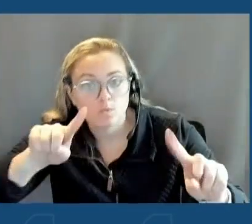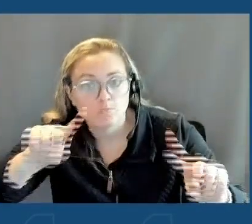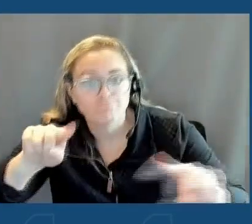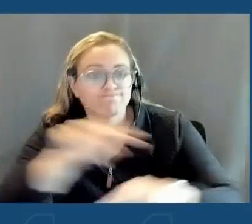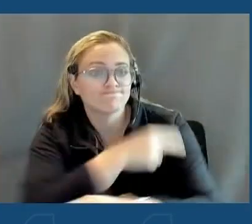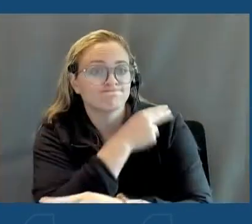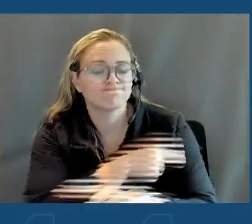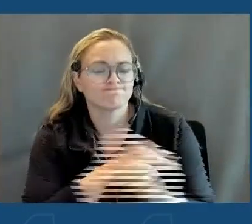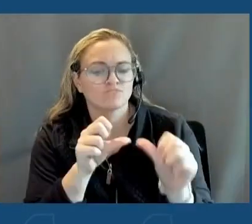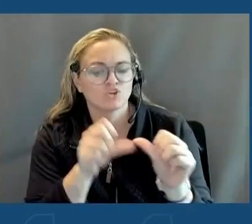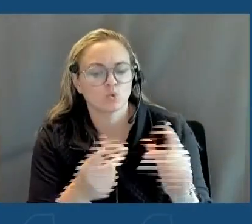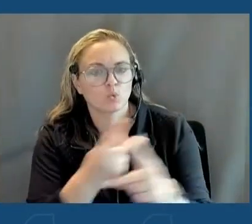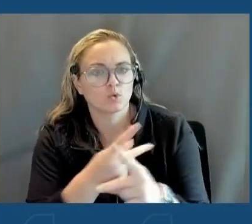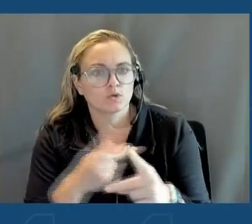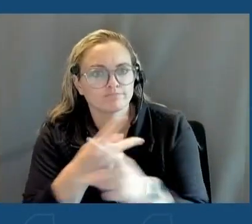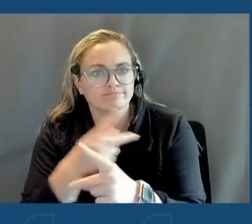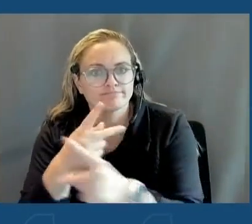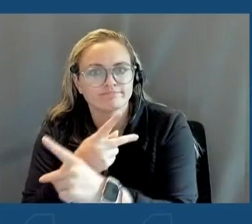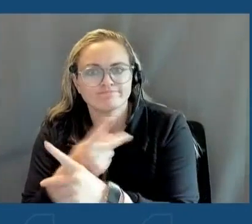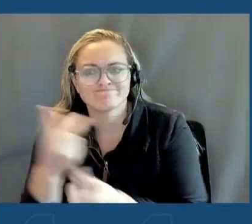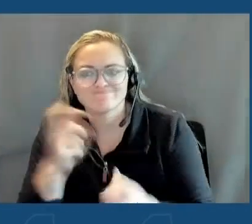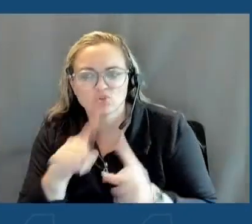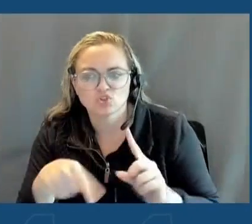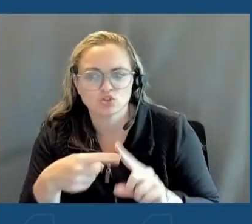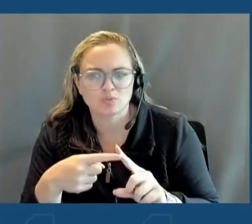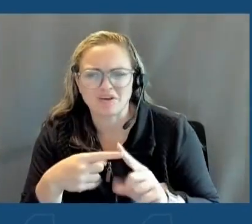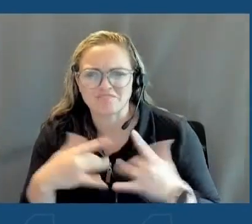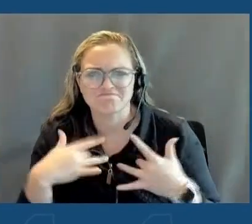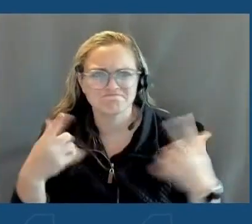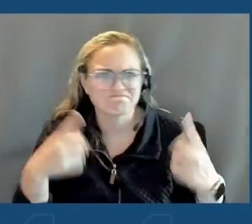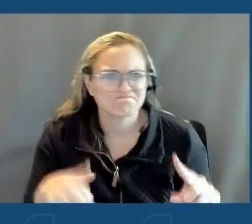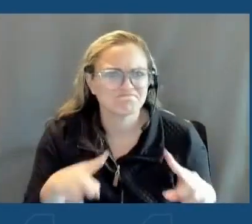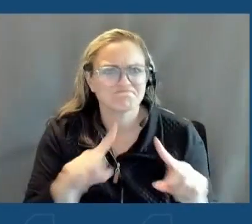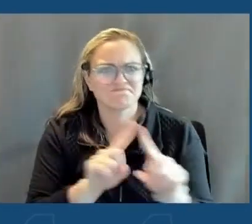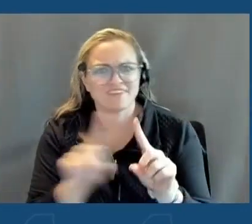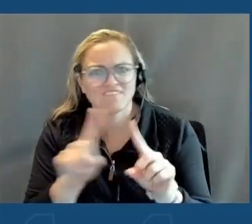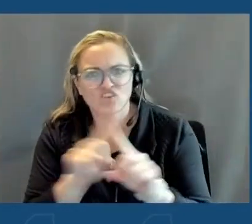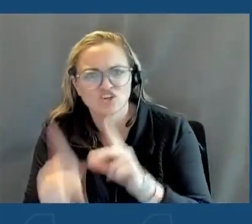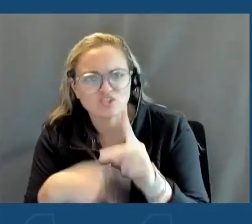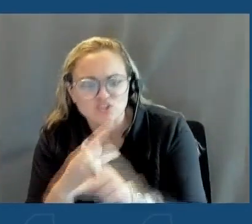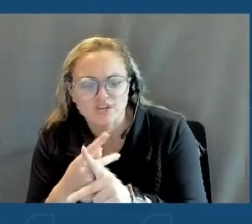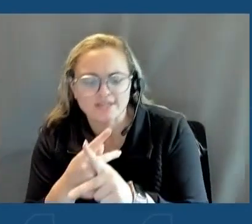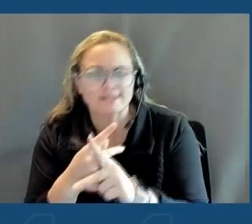LET ME SAY THIS AT THE OUTSET. I KNOW EVERYBODY WANTS TO BE DONE WITH COVID, BUT COVID IS NOT DONE WITH US.